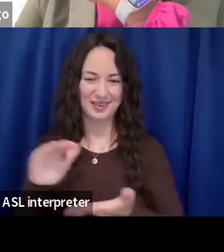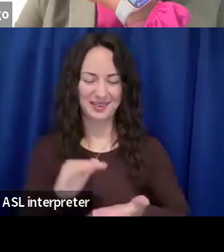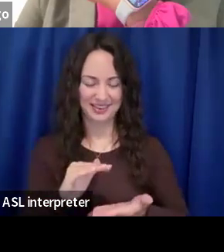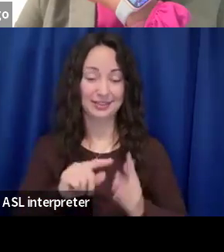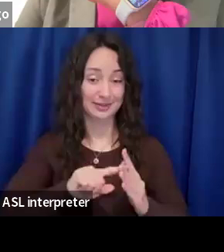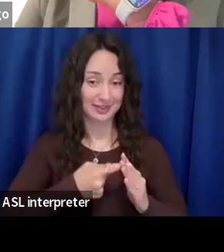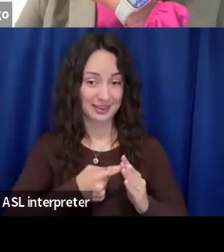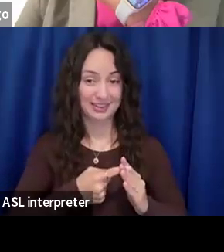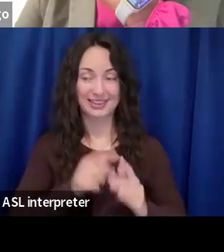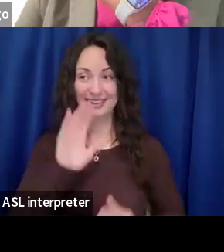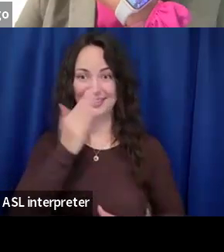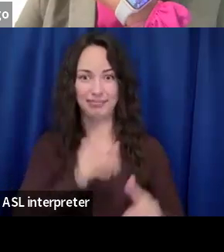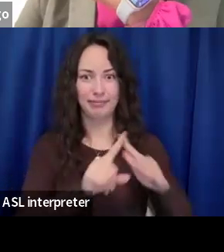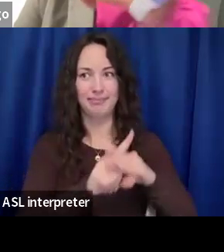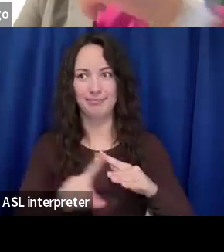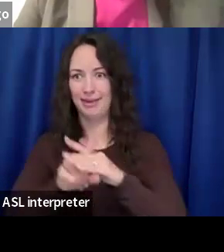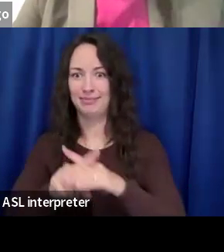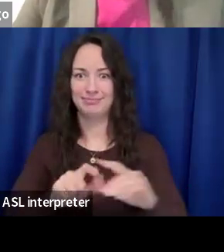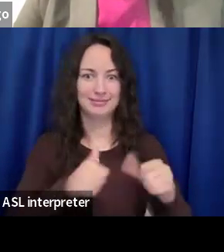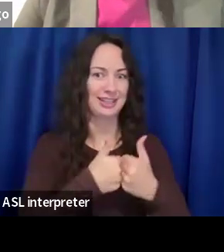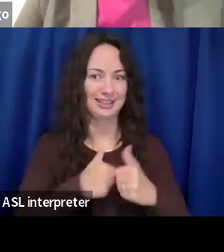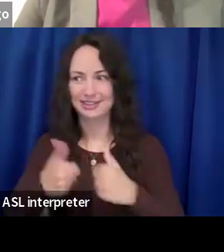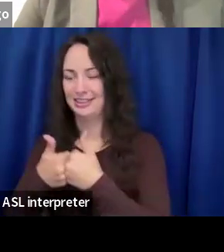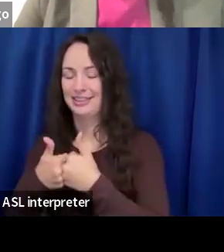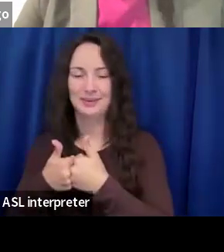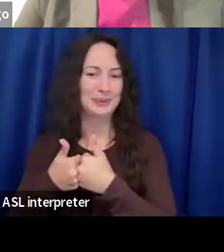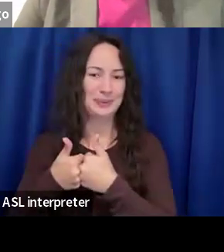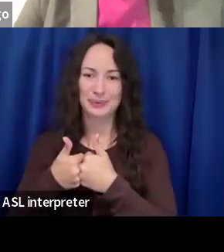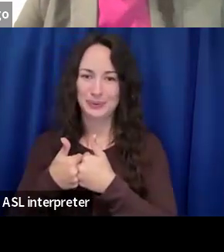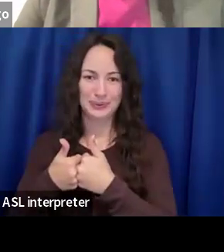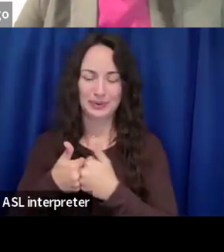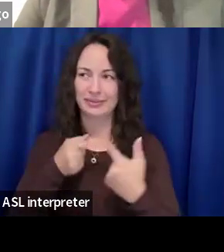everything was a challenge. And everything was a struggle.